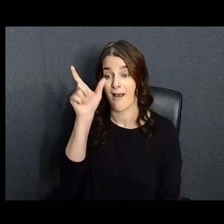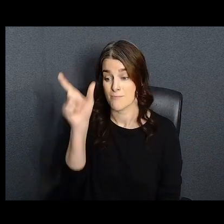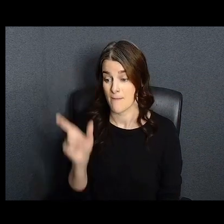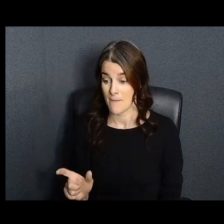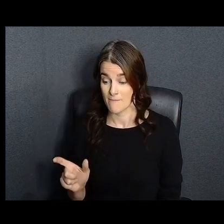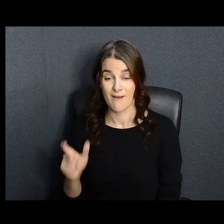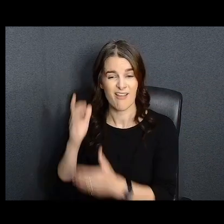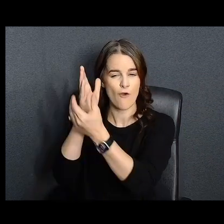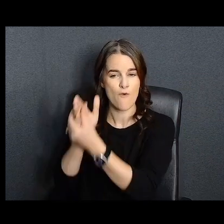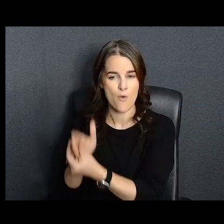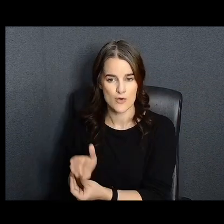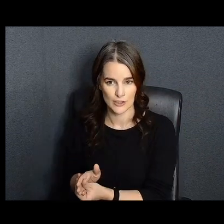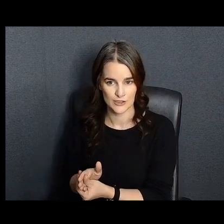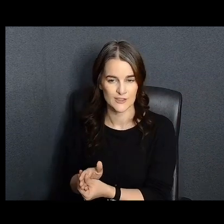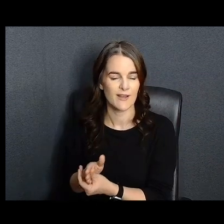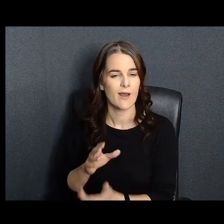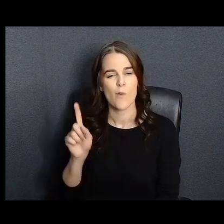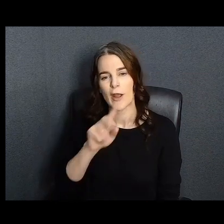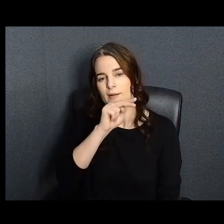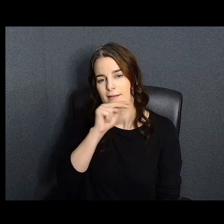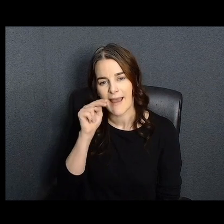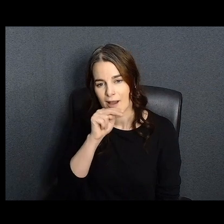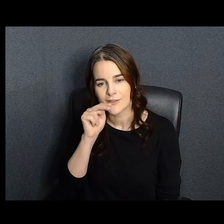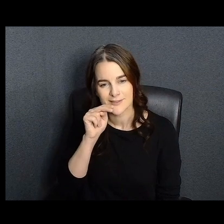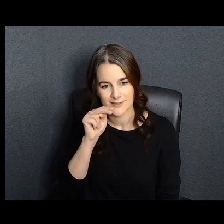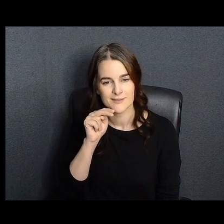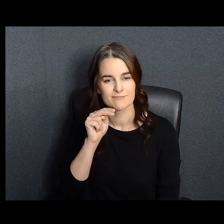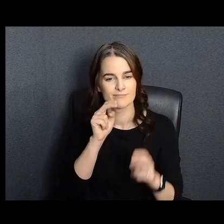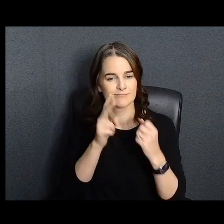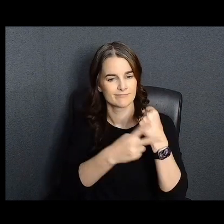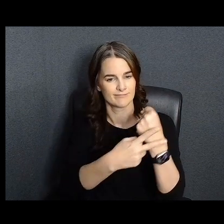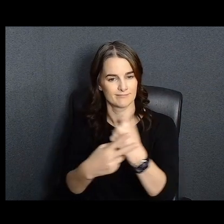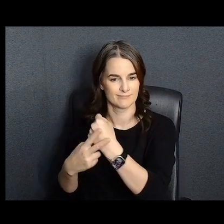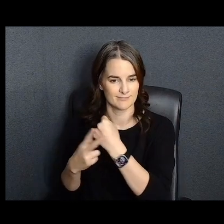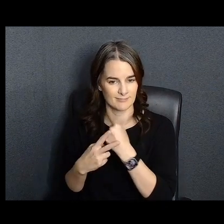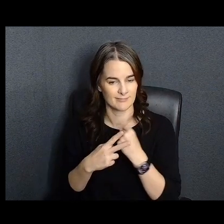are where a lot of those nouns are going to live in different folders.